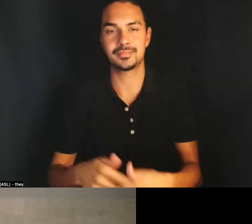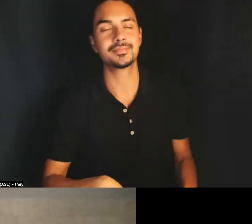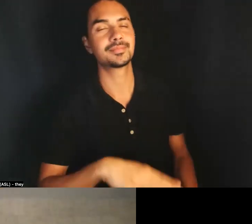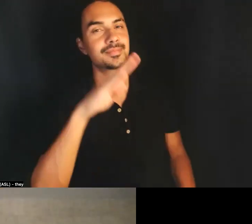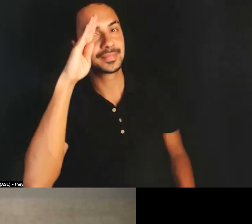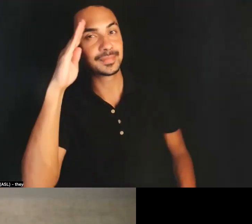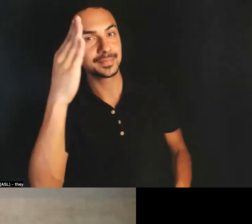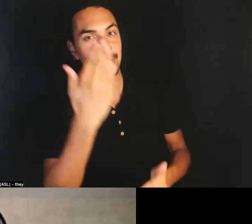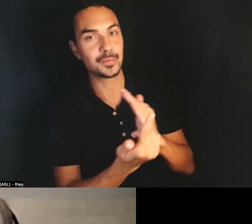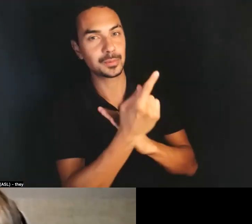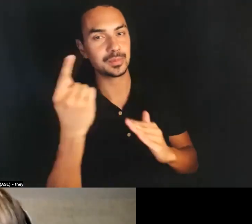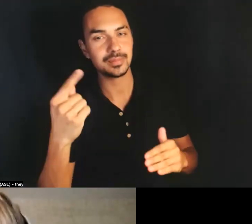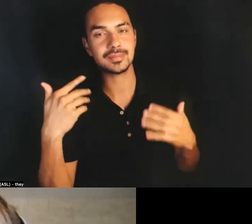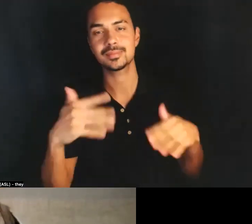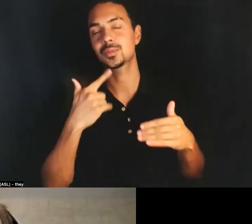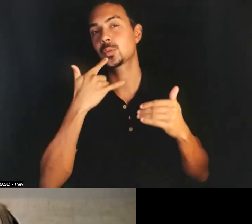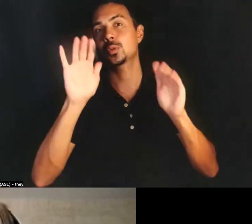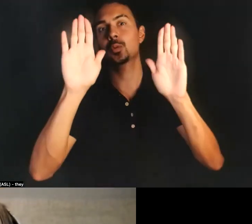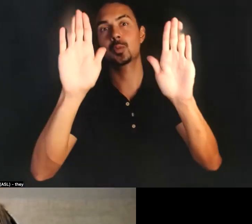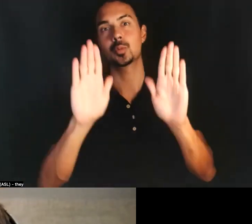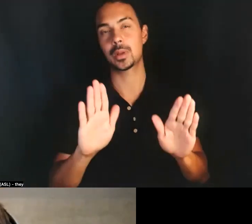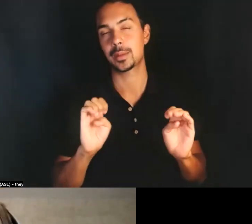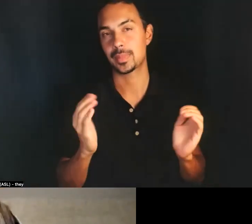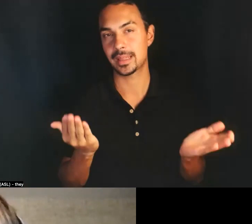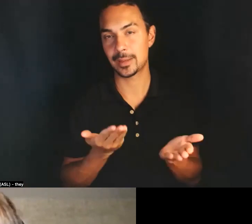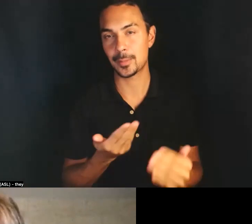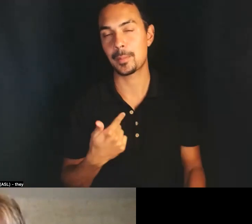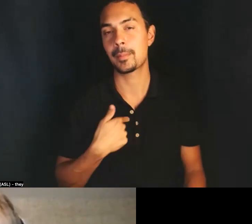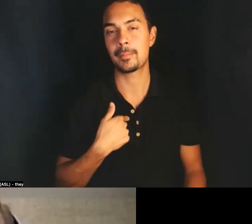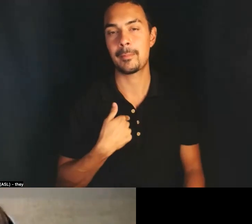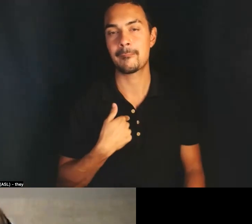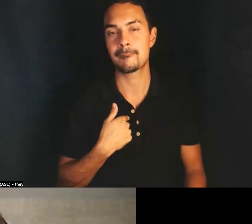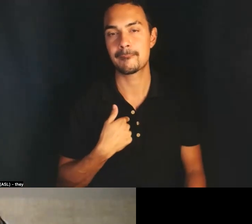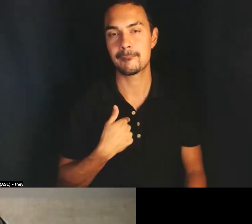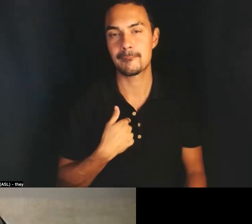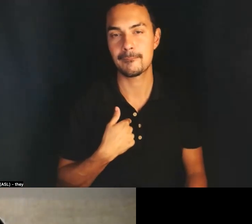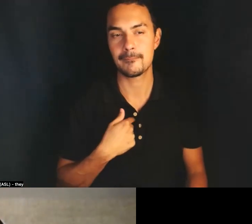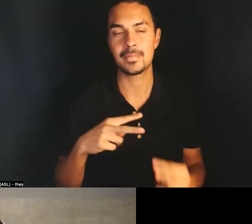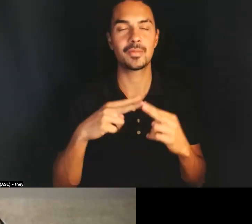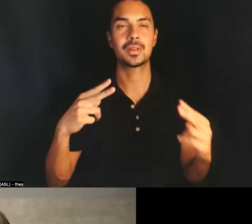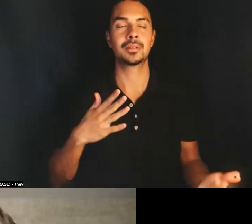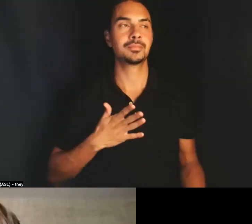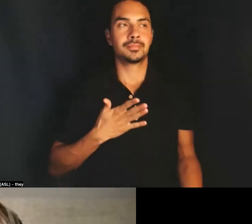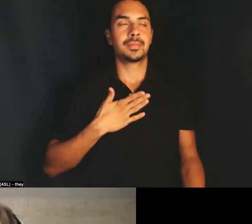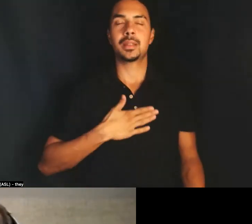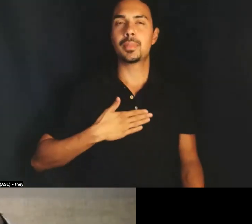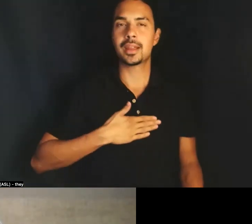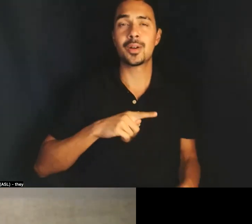from you, alongside everyone else about Low-Stress Networking for Artists! Thank you so much Meredith, over to you. MEREDITH TALUSAN: Hi